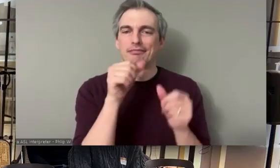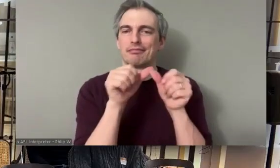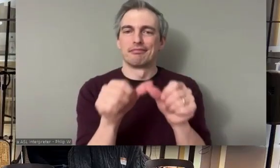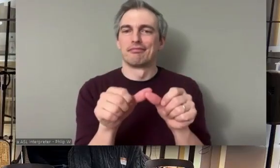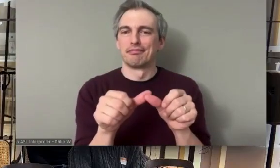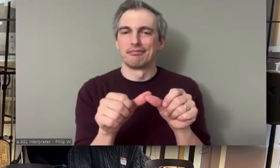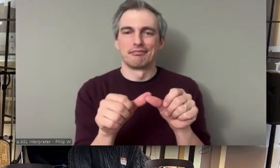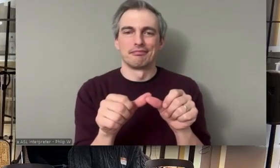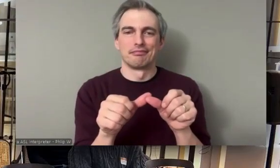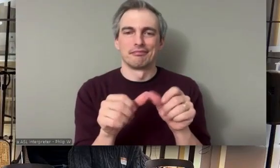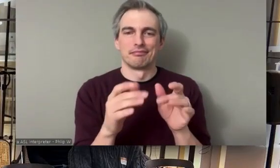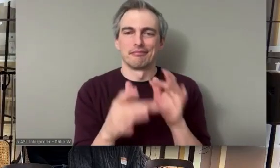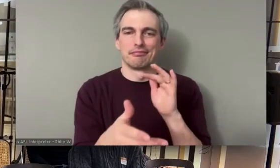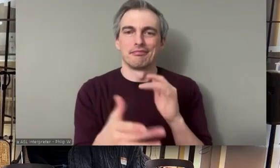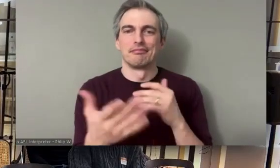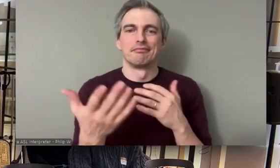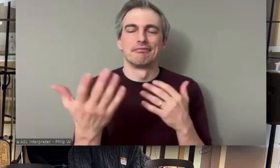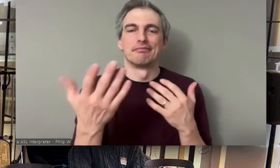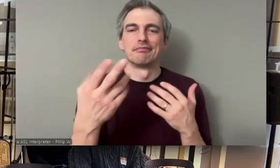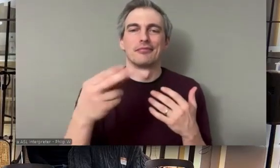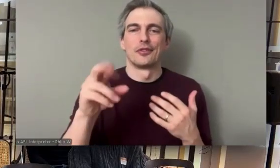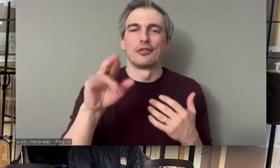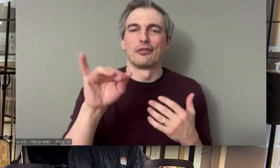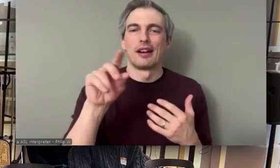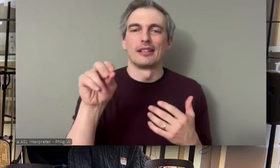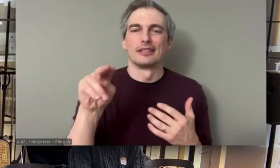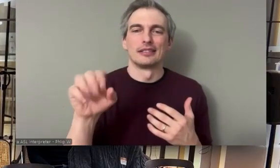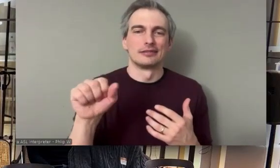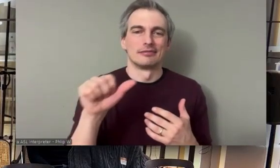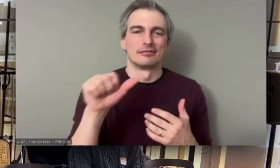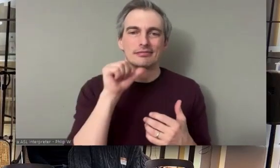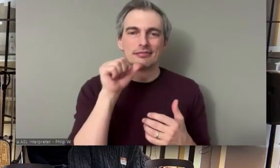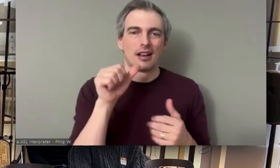Somehow it didn't work after a while.